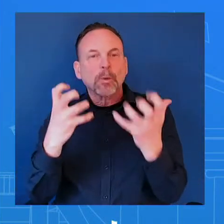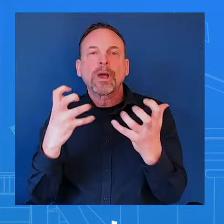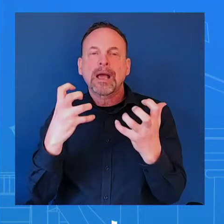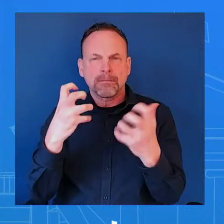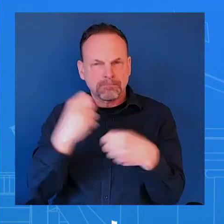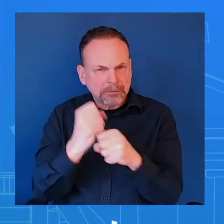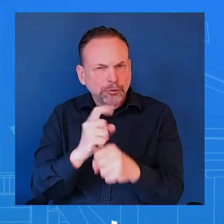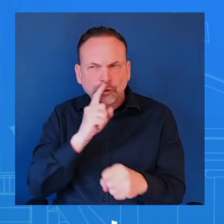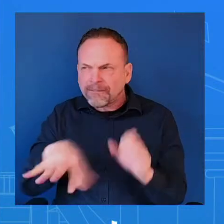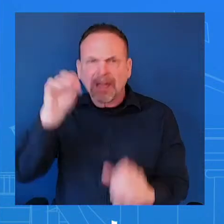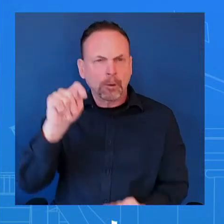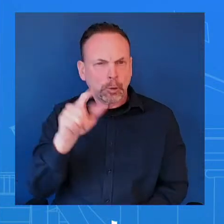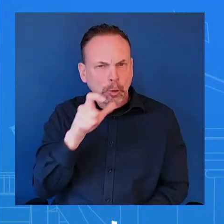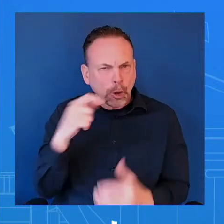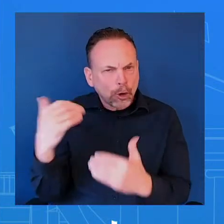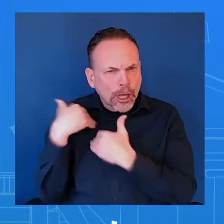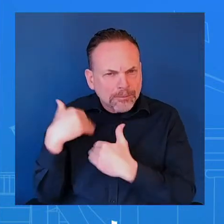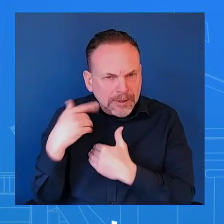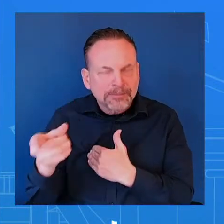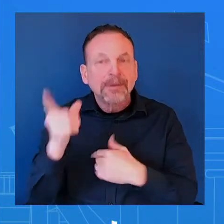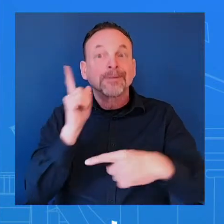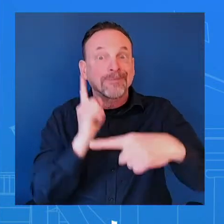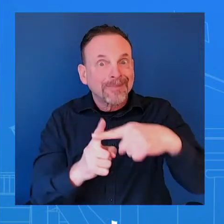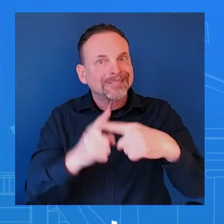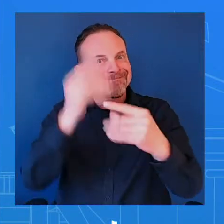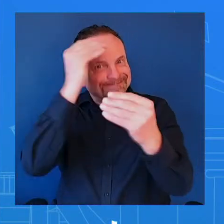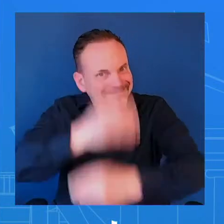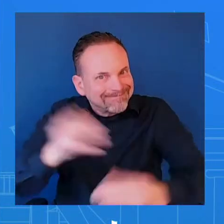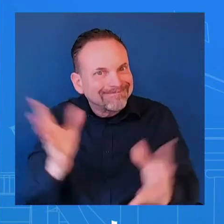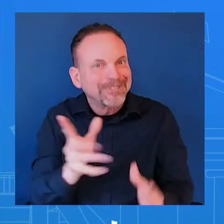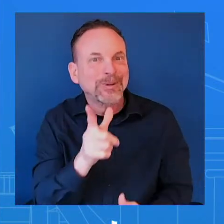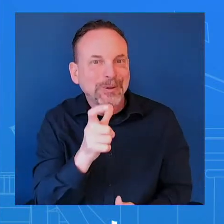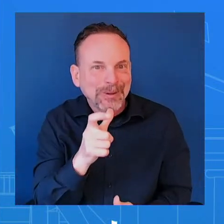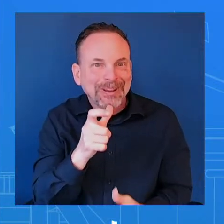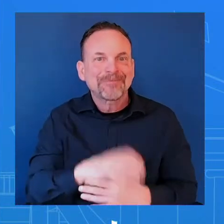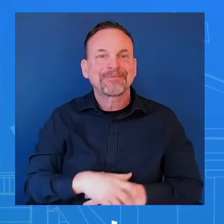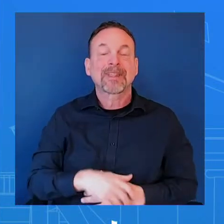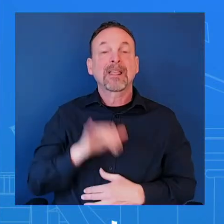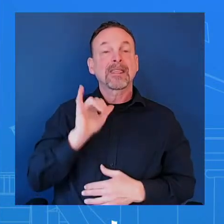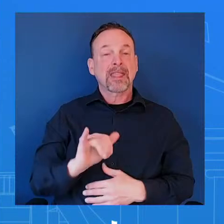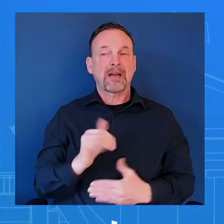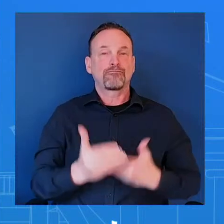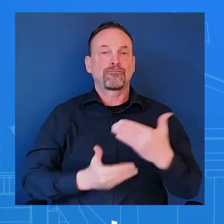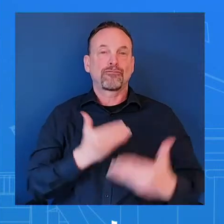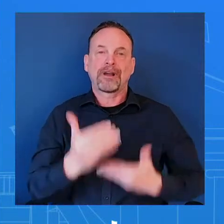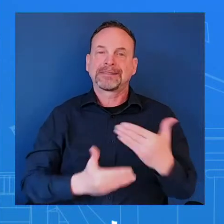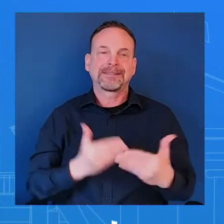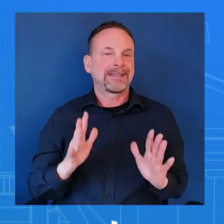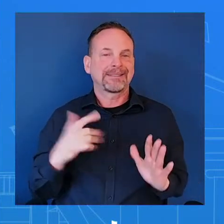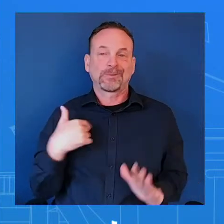There is a process underway. I believe my NSC colleague mentioned that they have some initial findings.